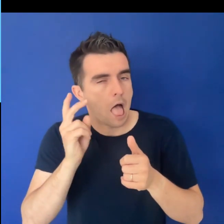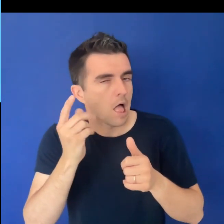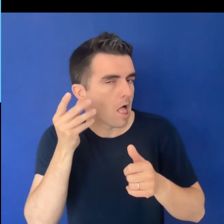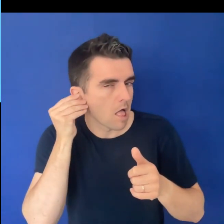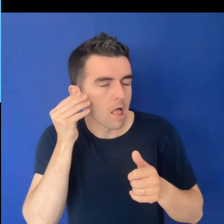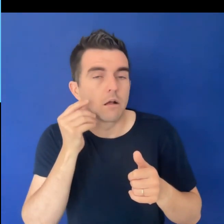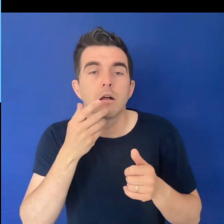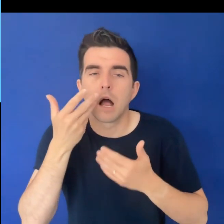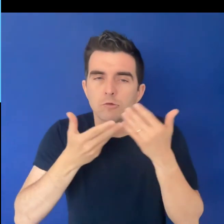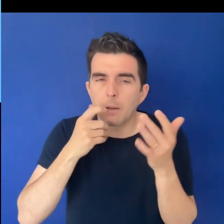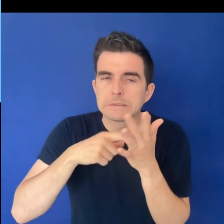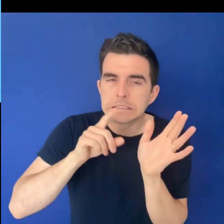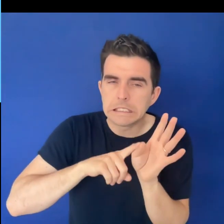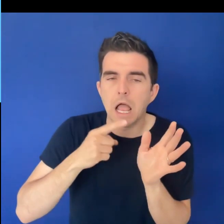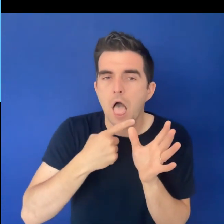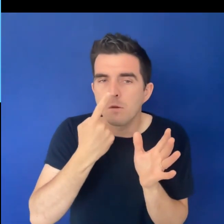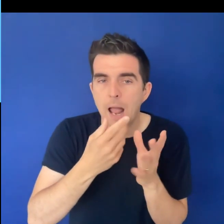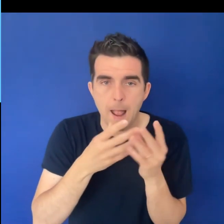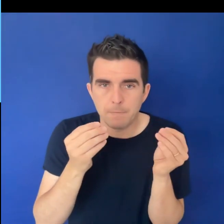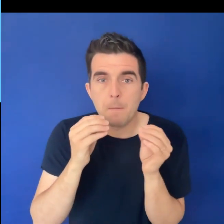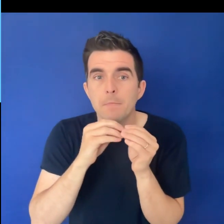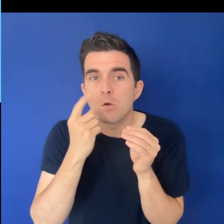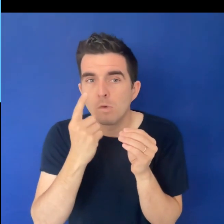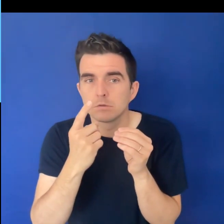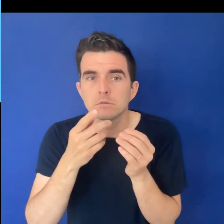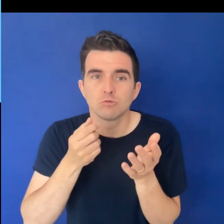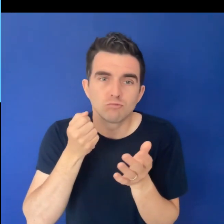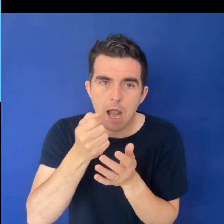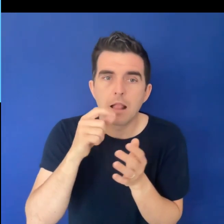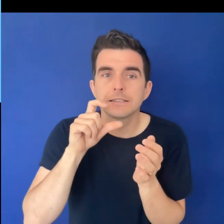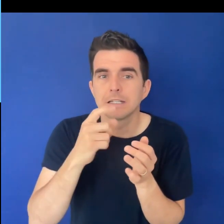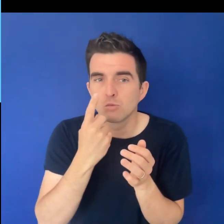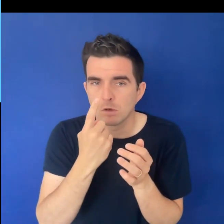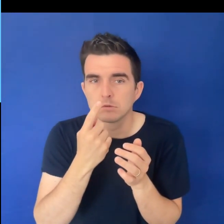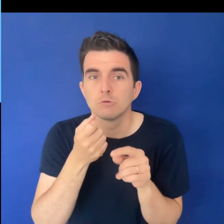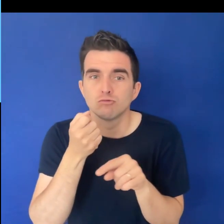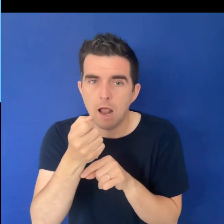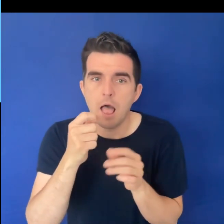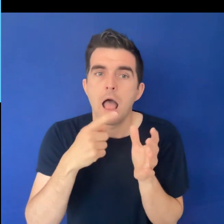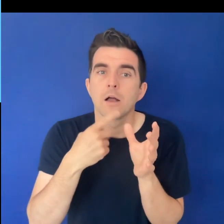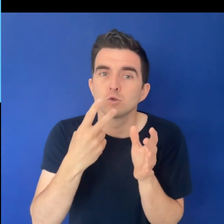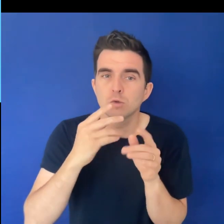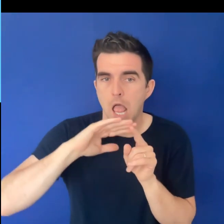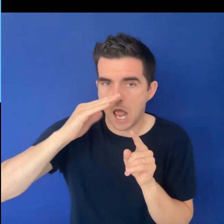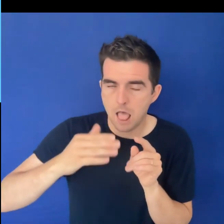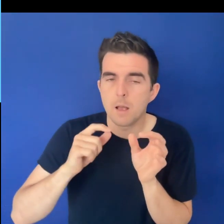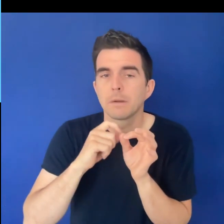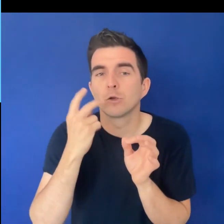Describing City. A1 is empty. B1 is a rail. C1 is a rail. A2 is a hill. B2